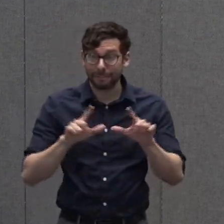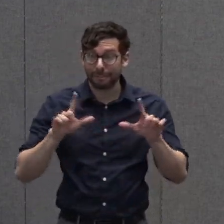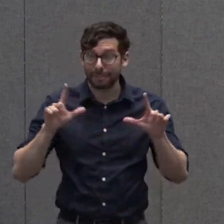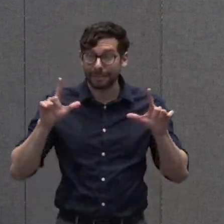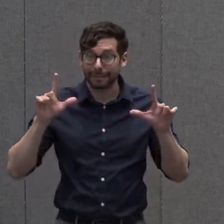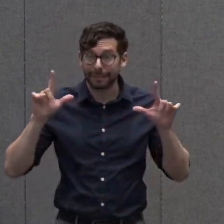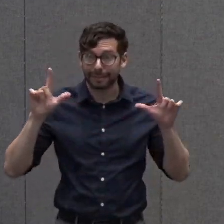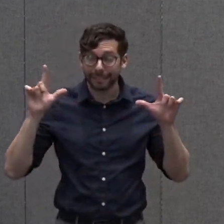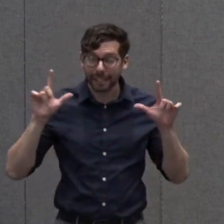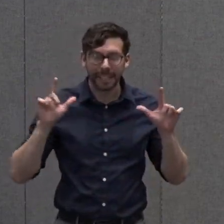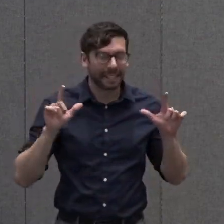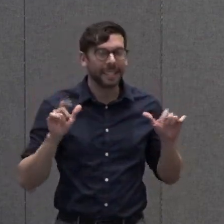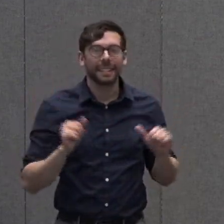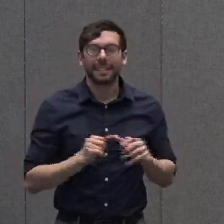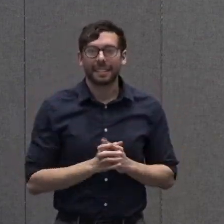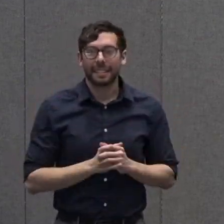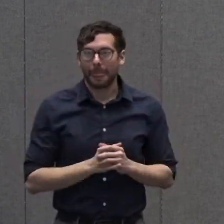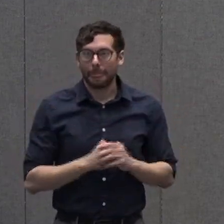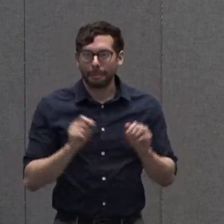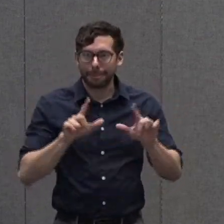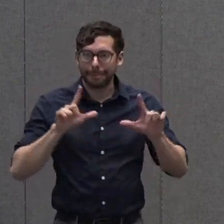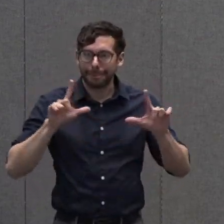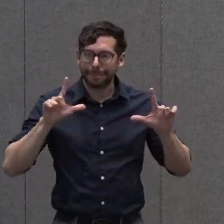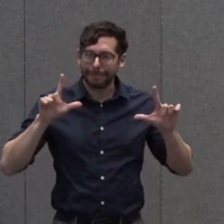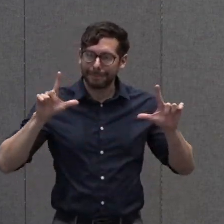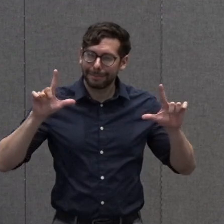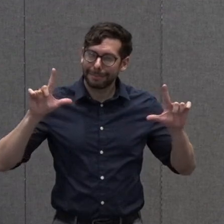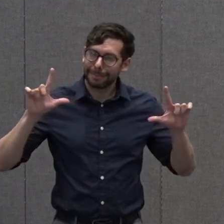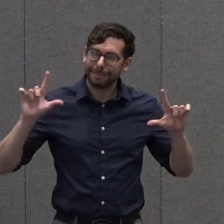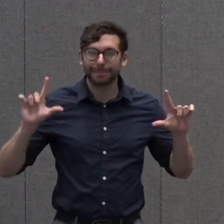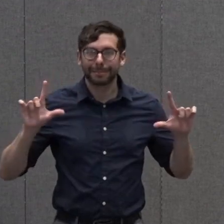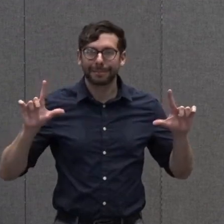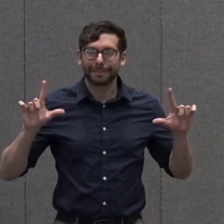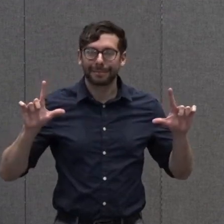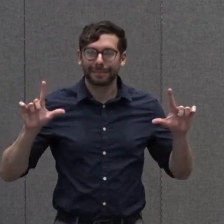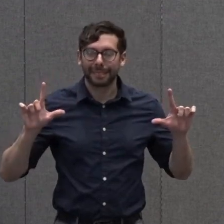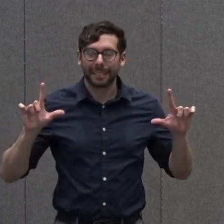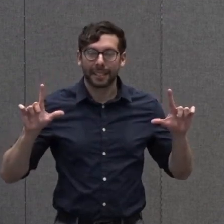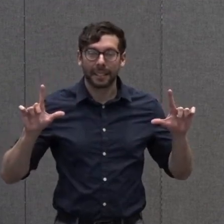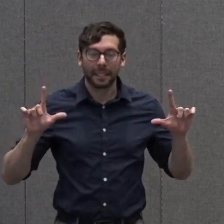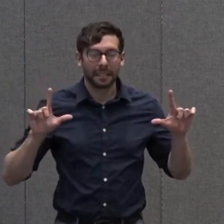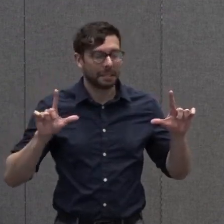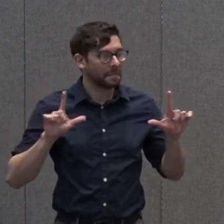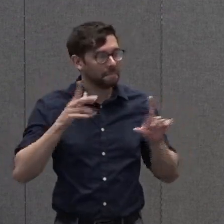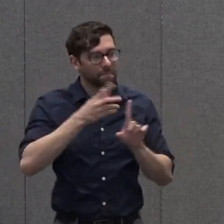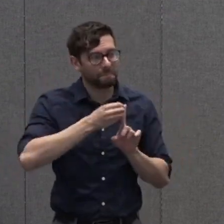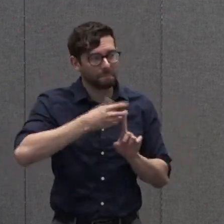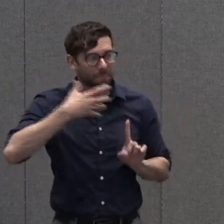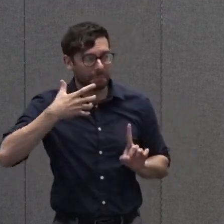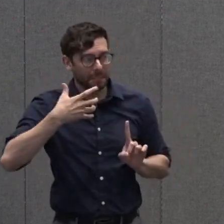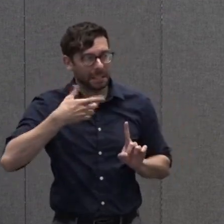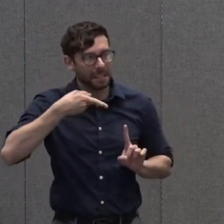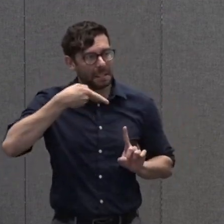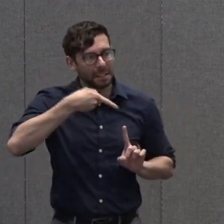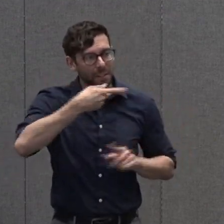right here, yeah, here he comes. Now, tell us what is his species? What kind of animal is he?